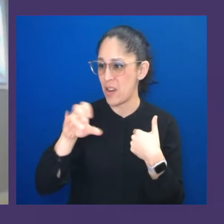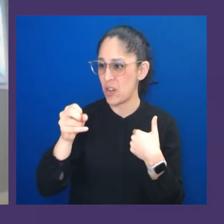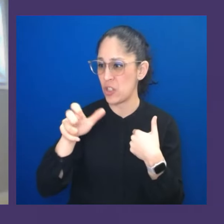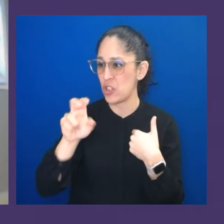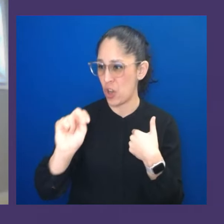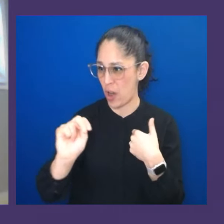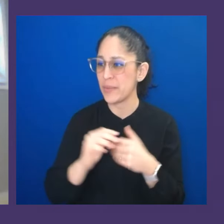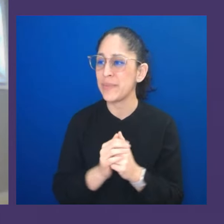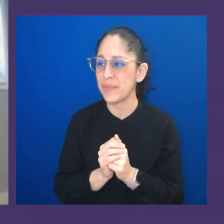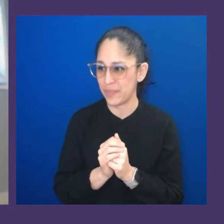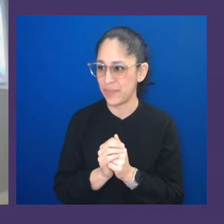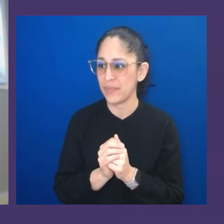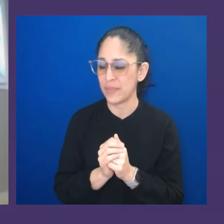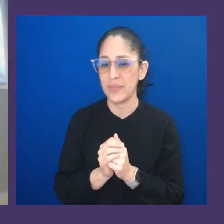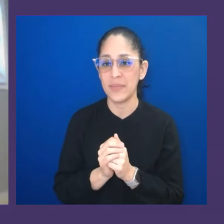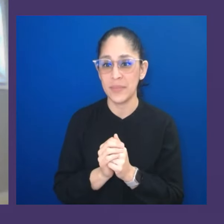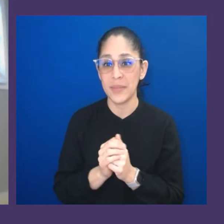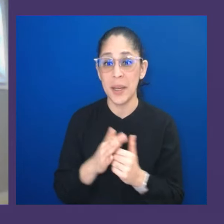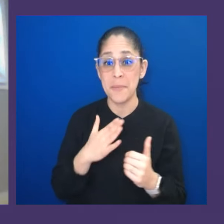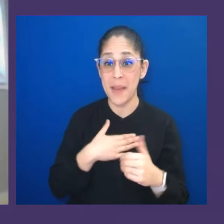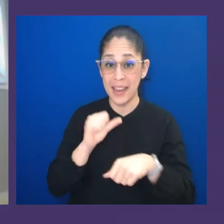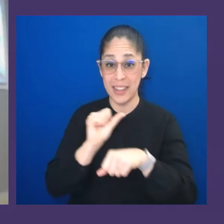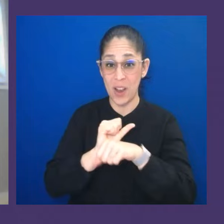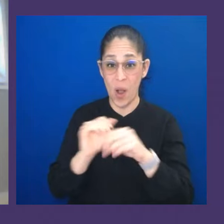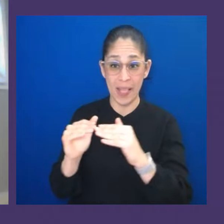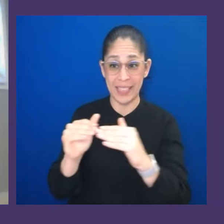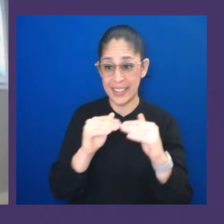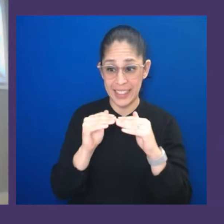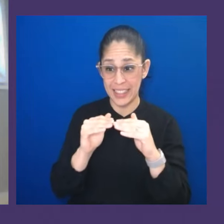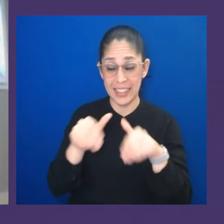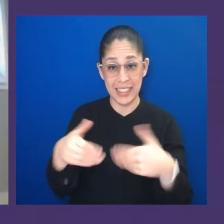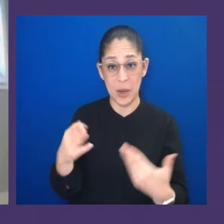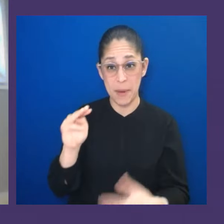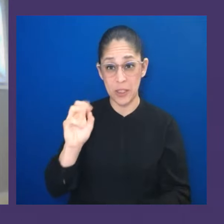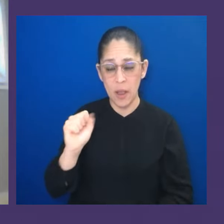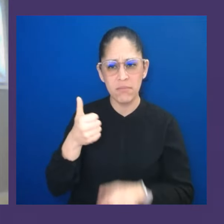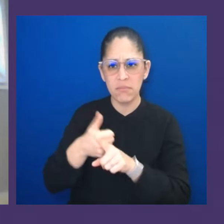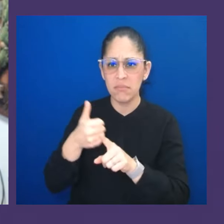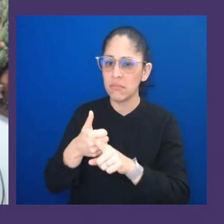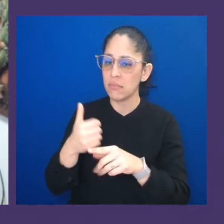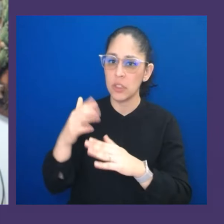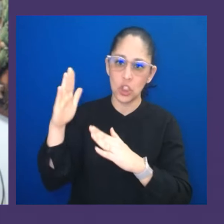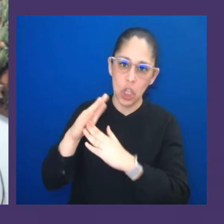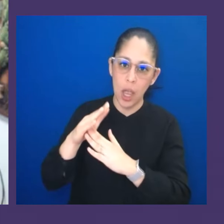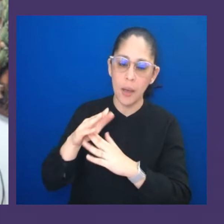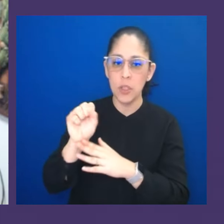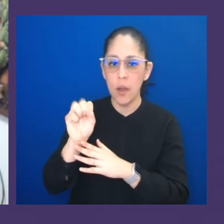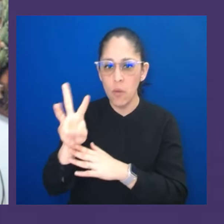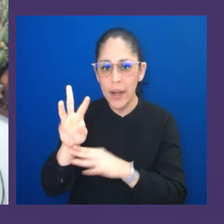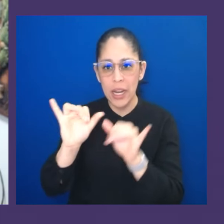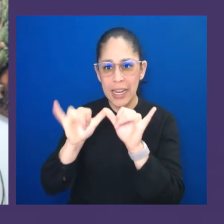My colleague at Microsoft. He is the Principal Software Engineer Manager.